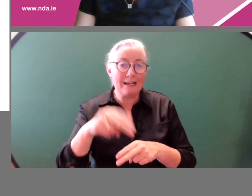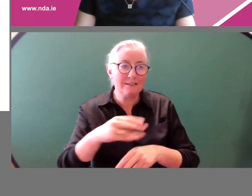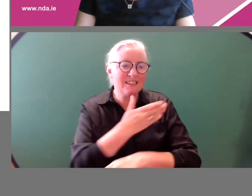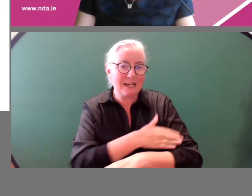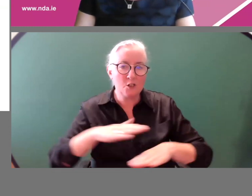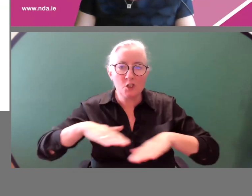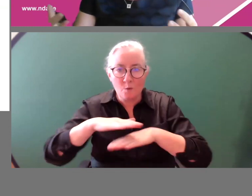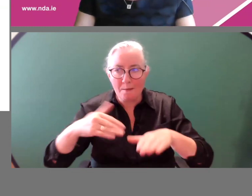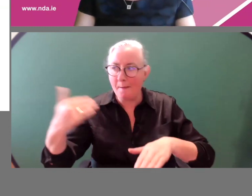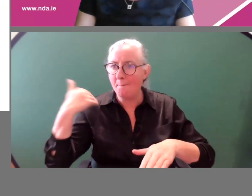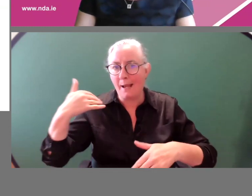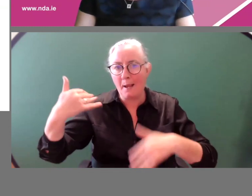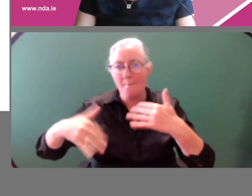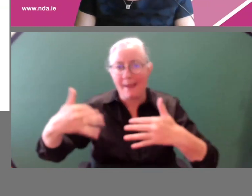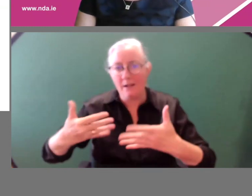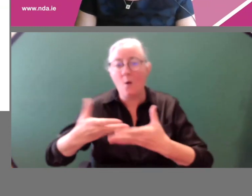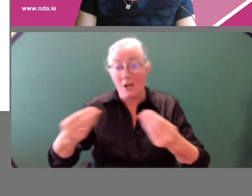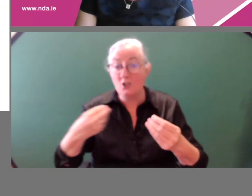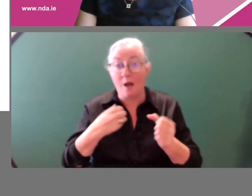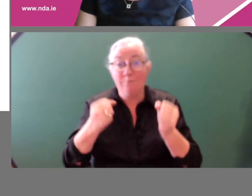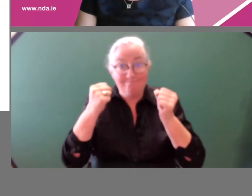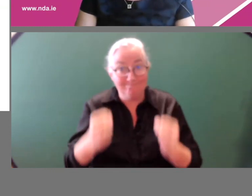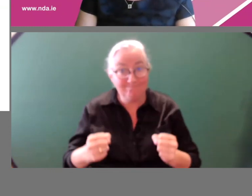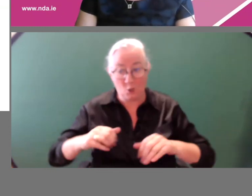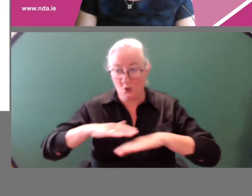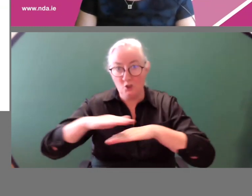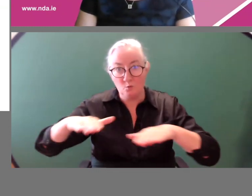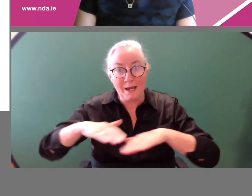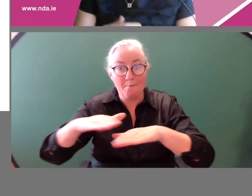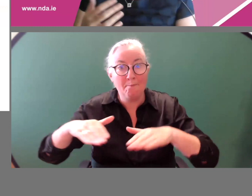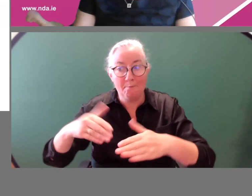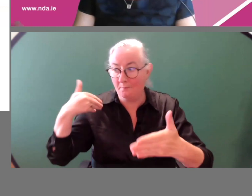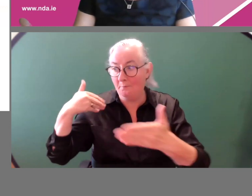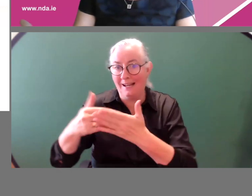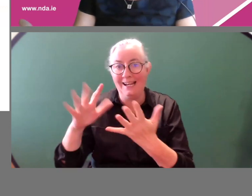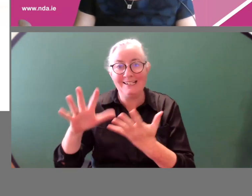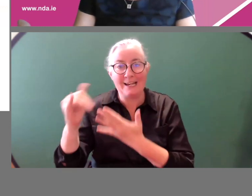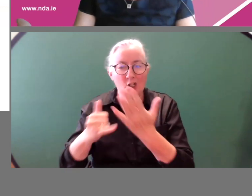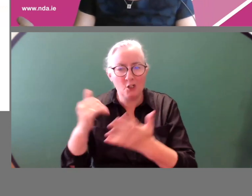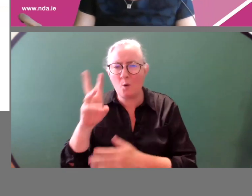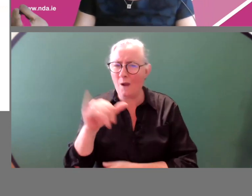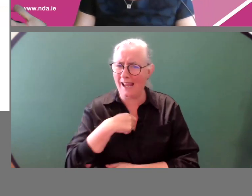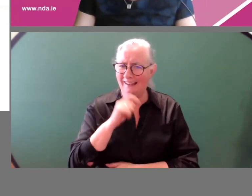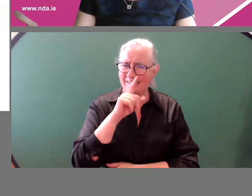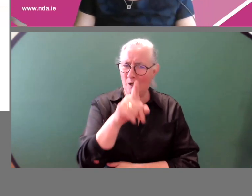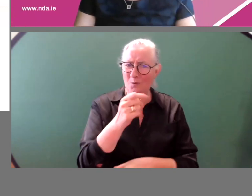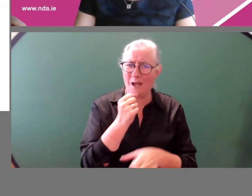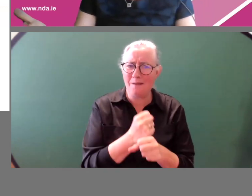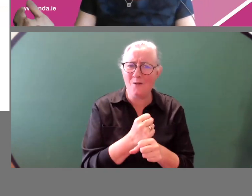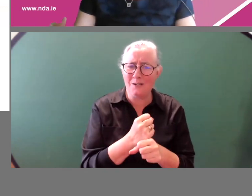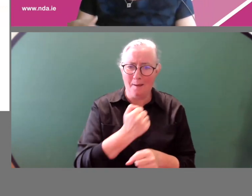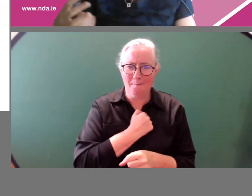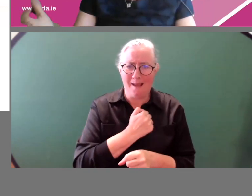went away and I became an avid swimmer. so why am I telling you about my experience? I suppose first